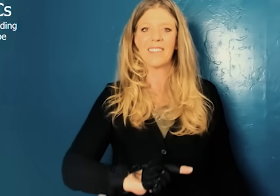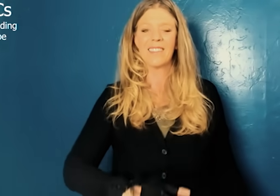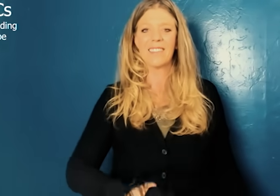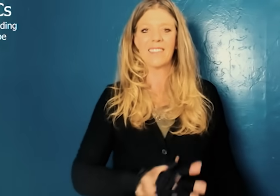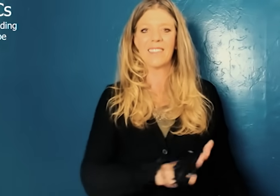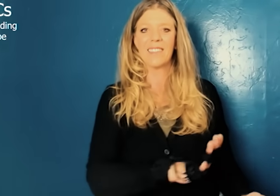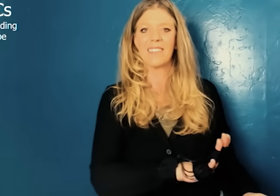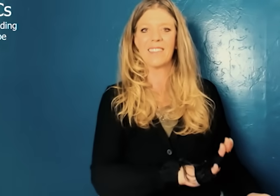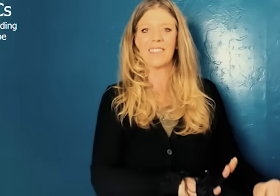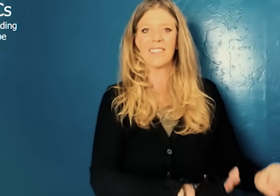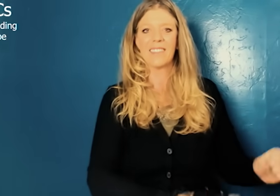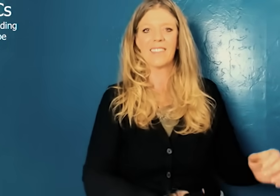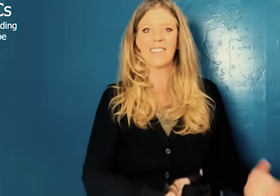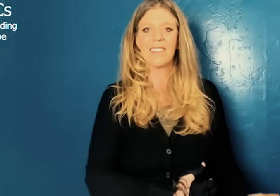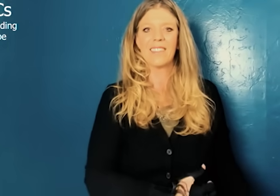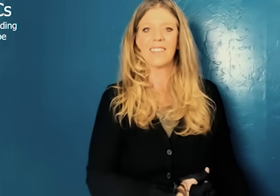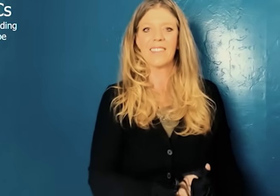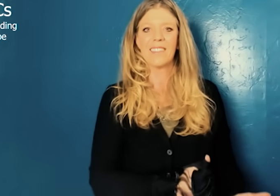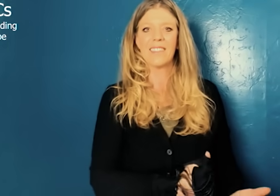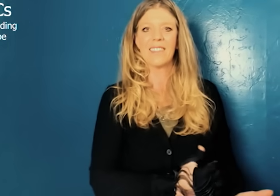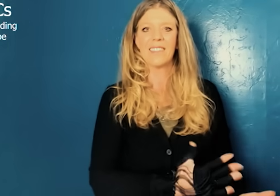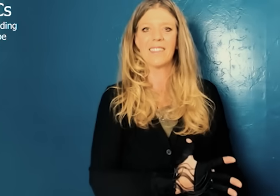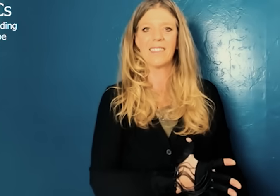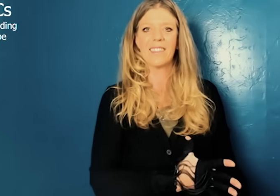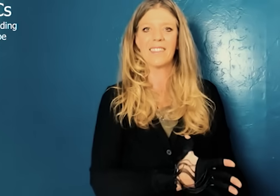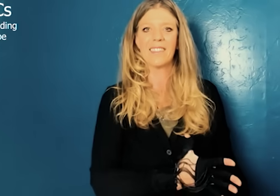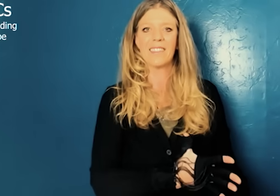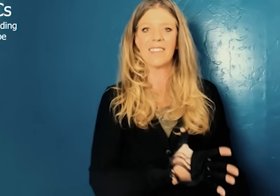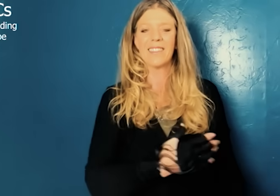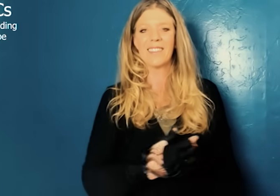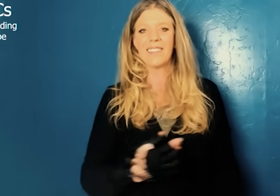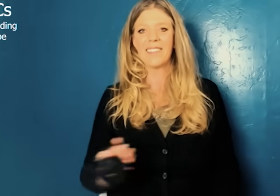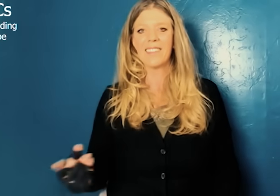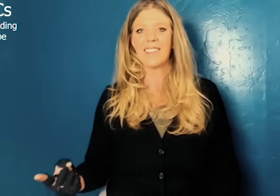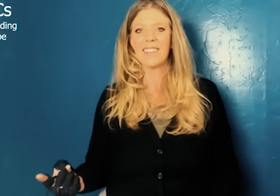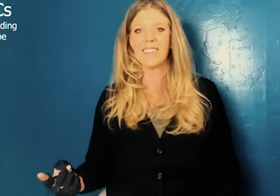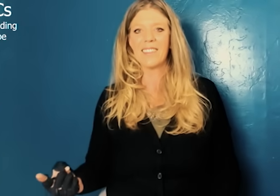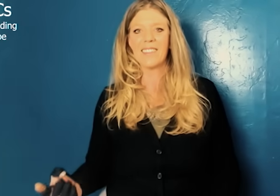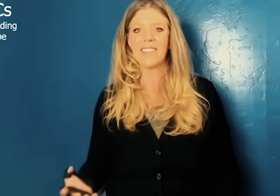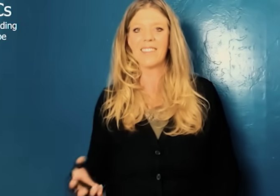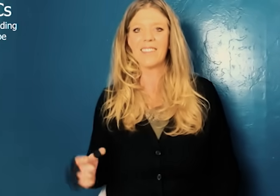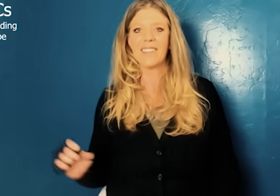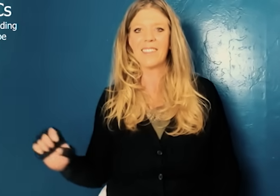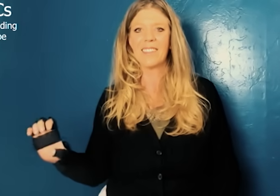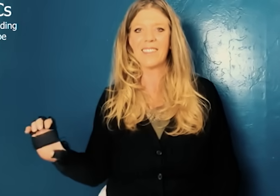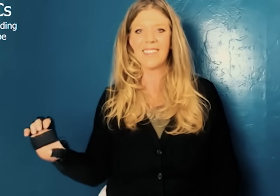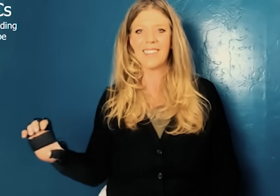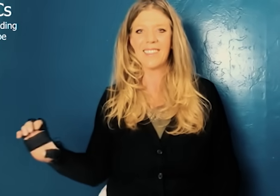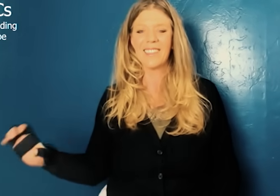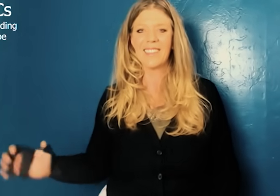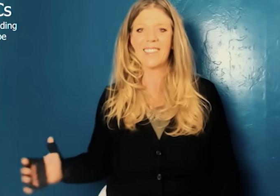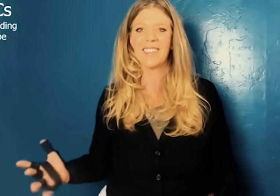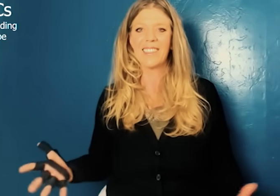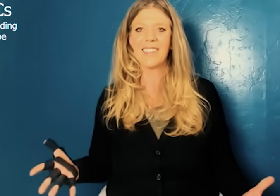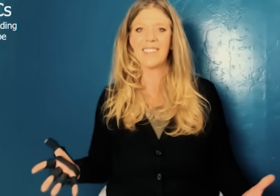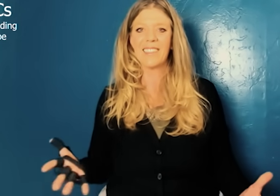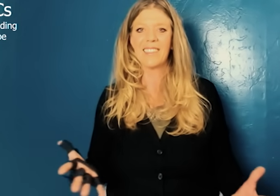this video helped you see